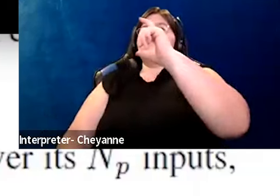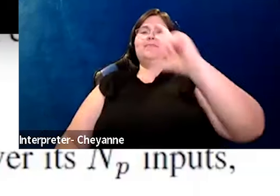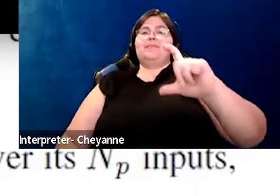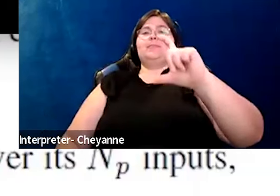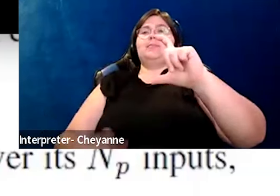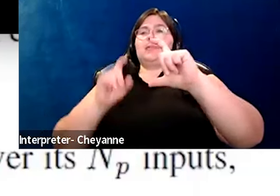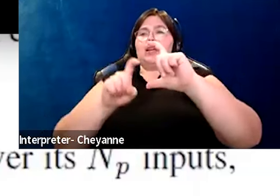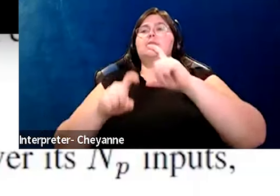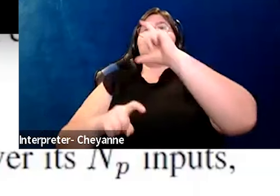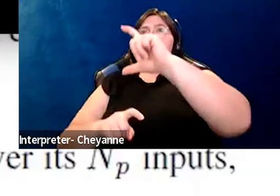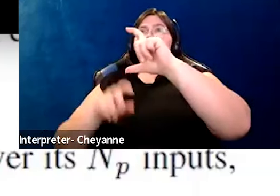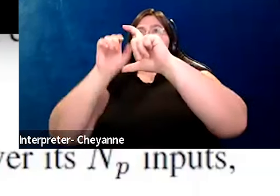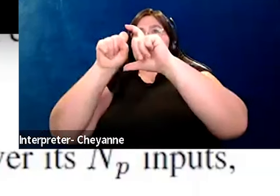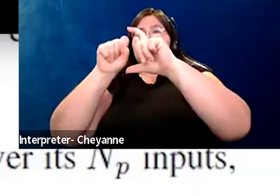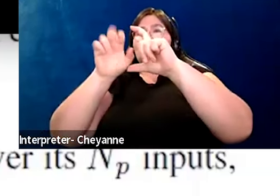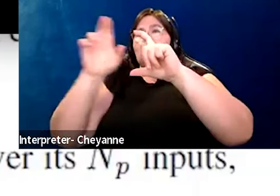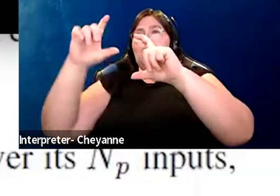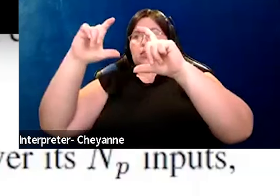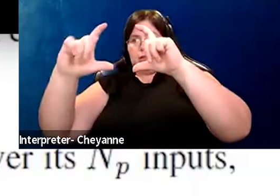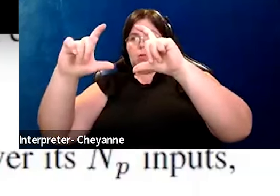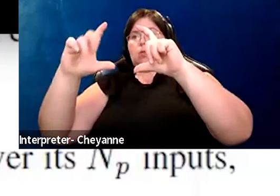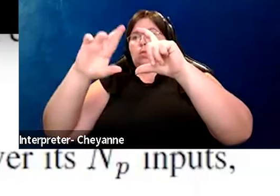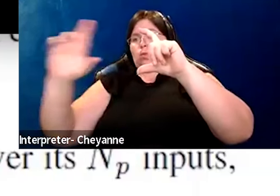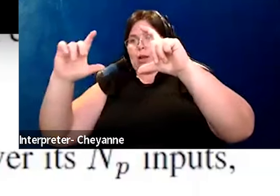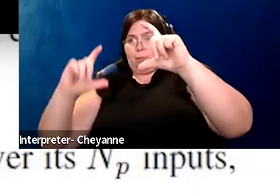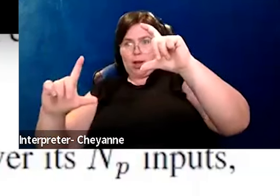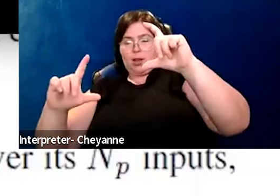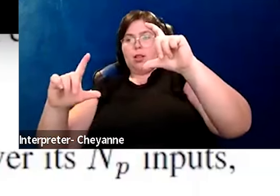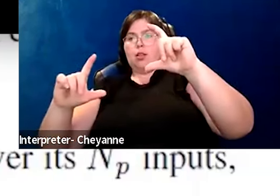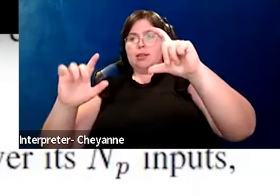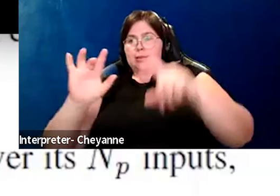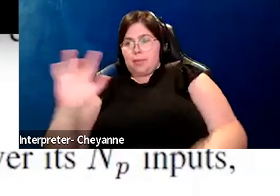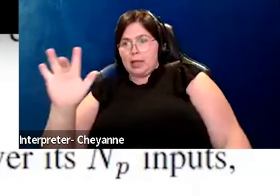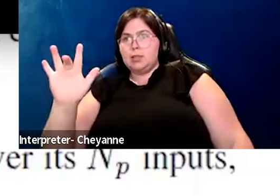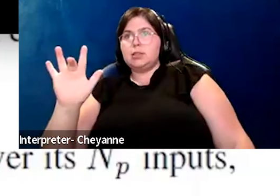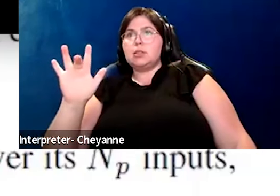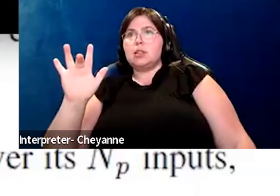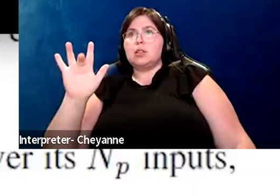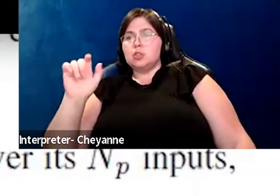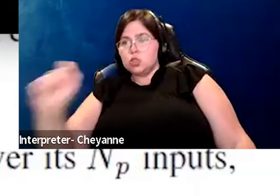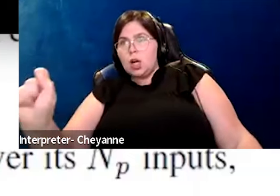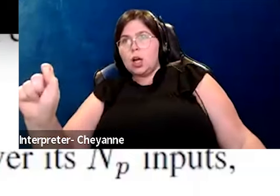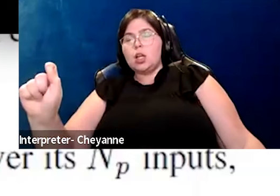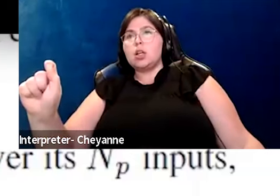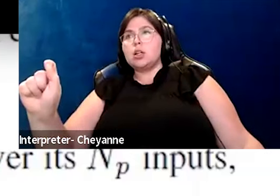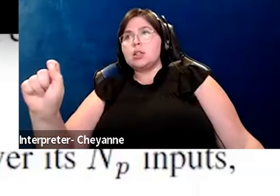Right paren. Space dot space.